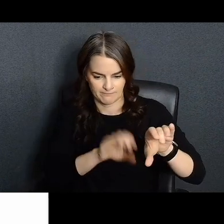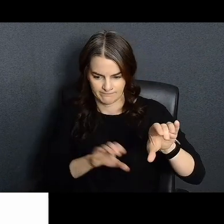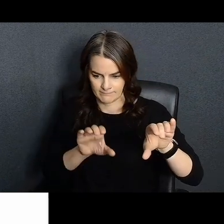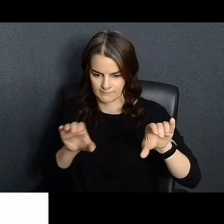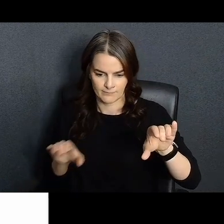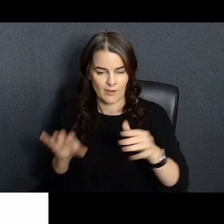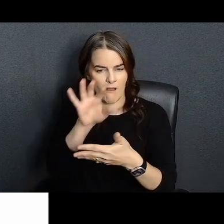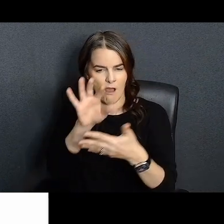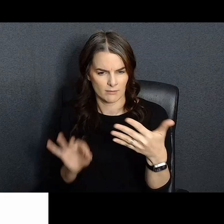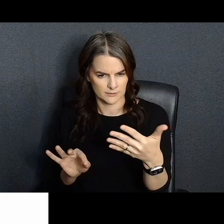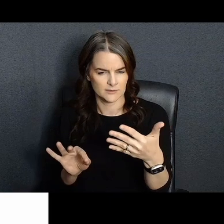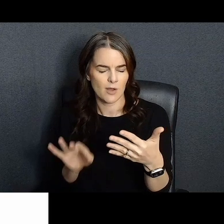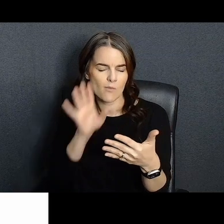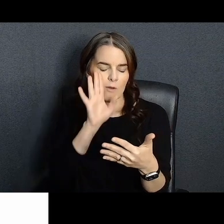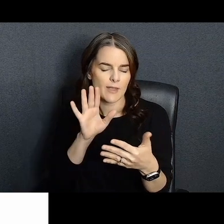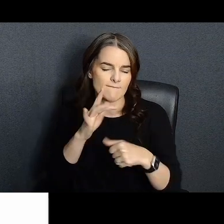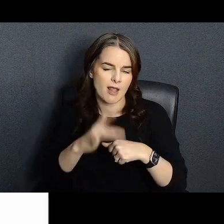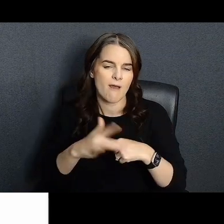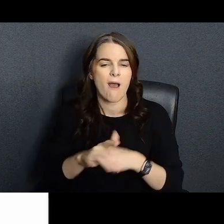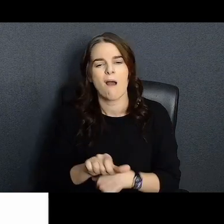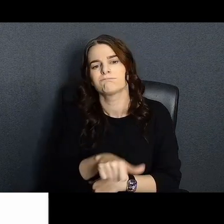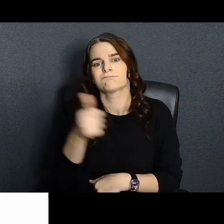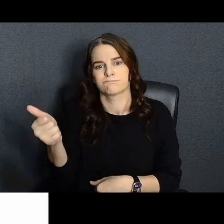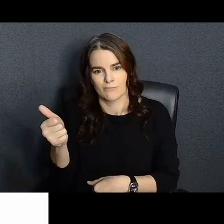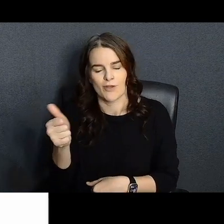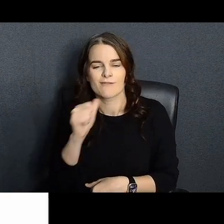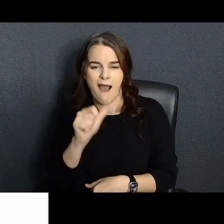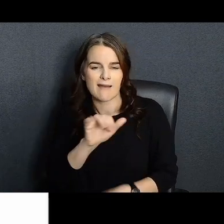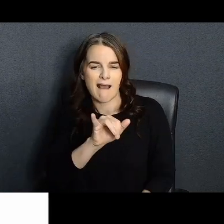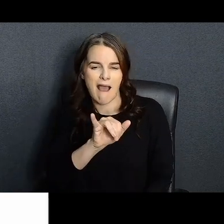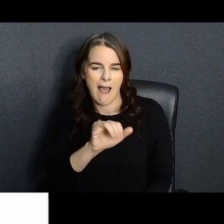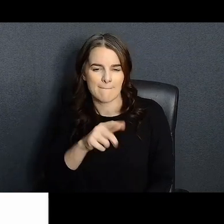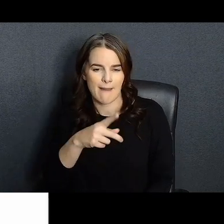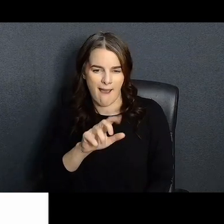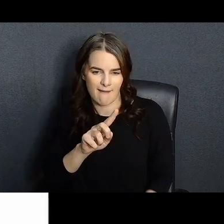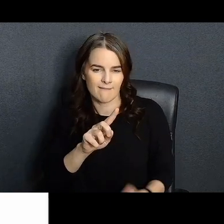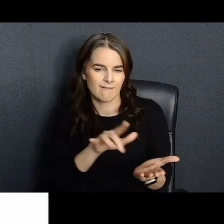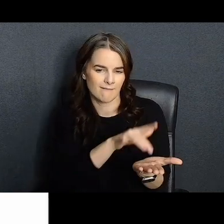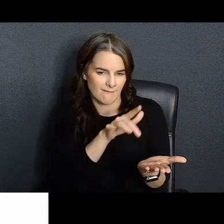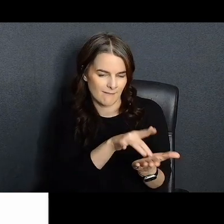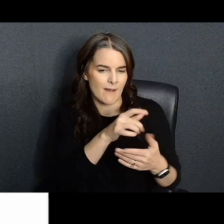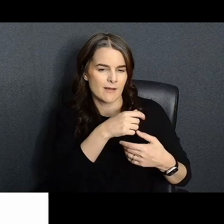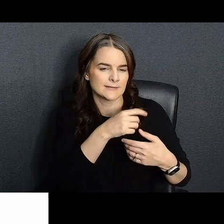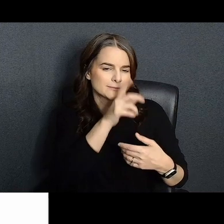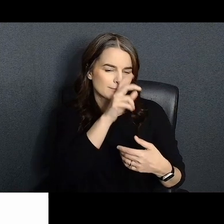are going to be available on non-iPad based products. non-iPad-based speech generating devices.